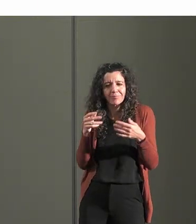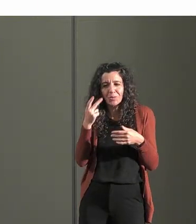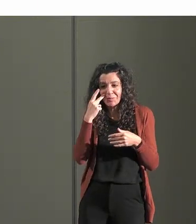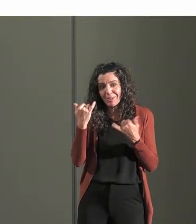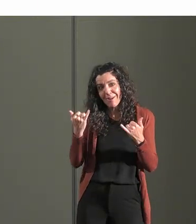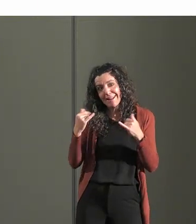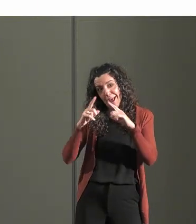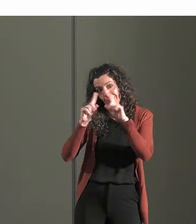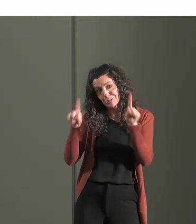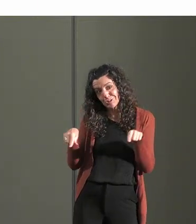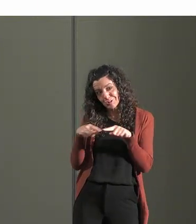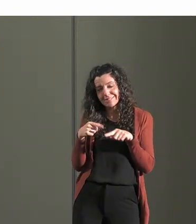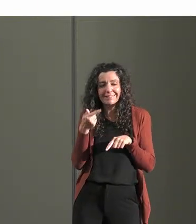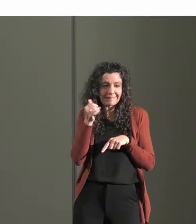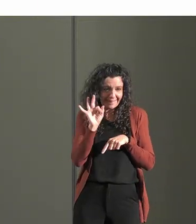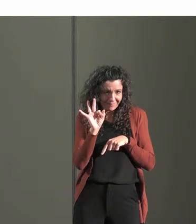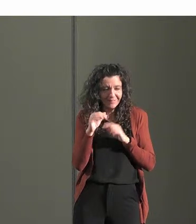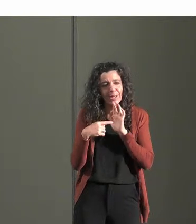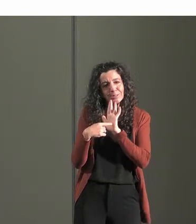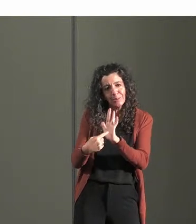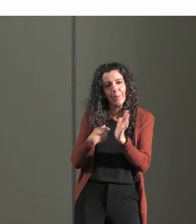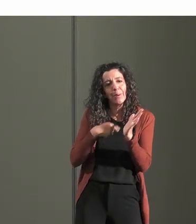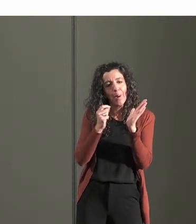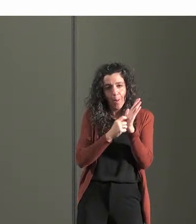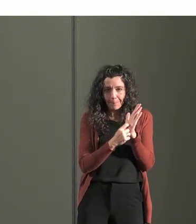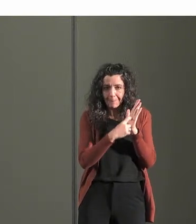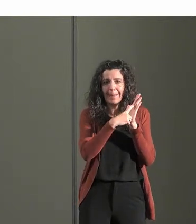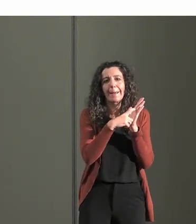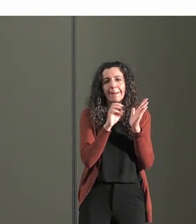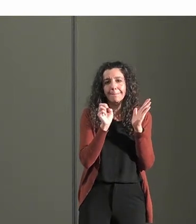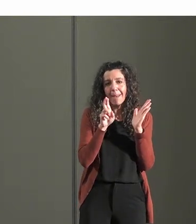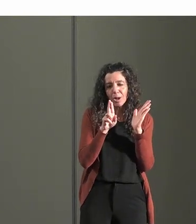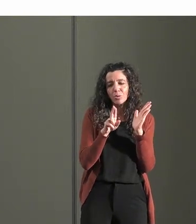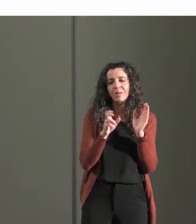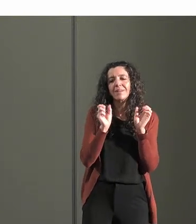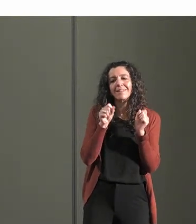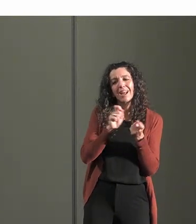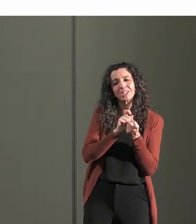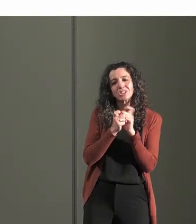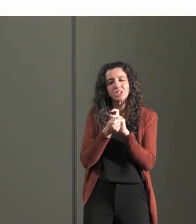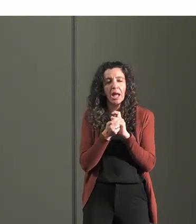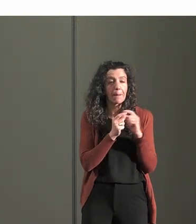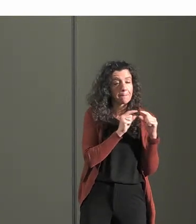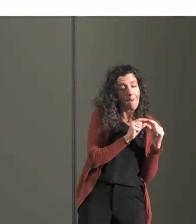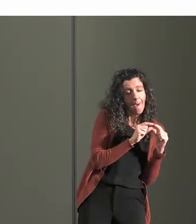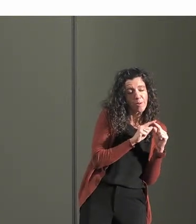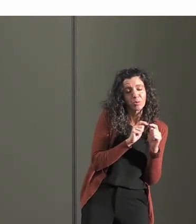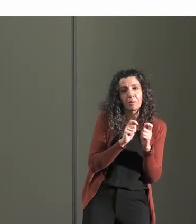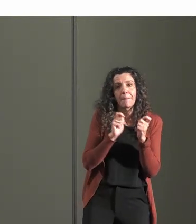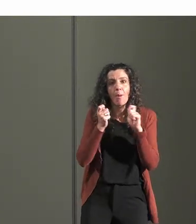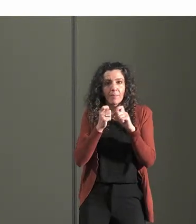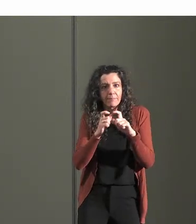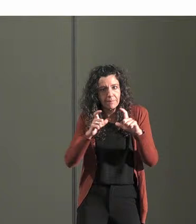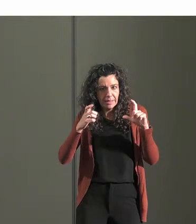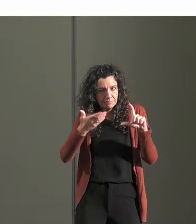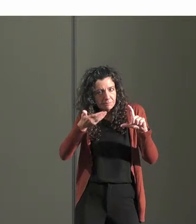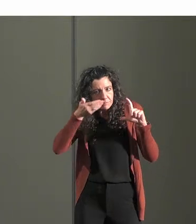easy to access settings you could -- we have a gif up on the screen we open the menu you could change it from a smaller